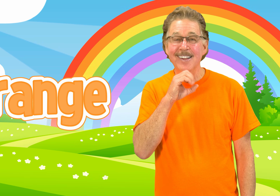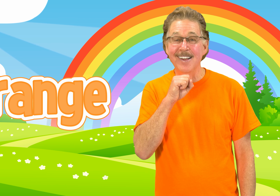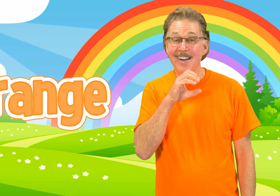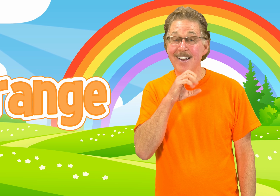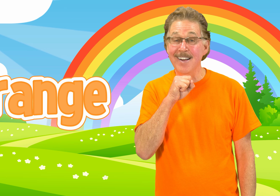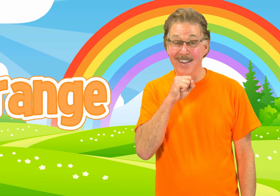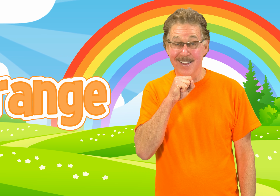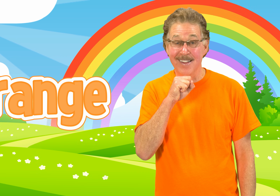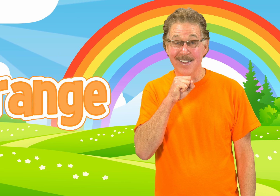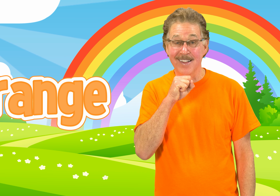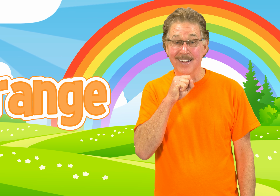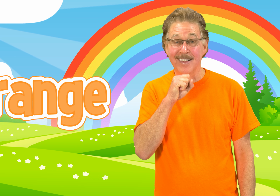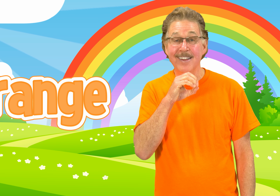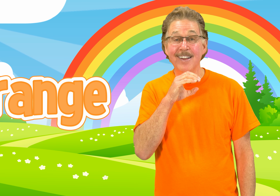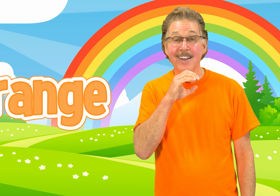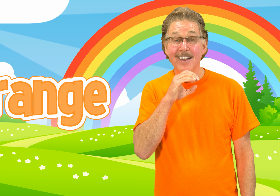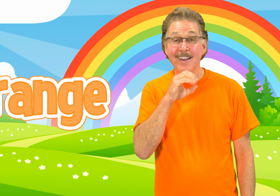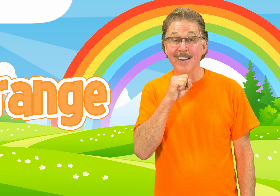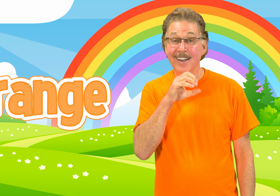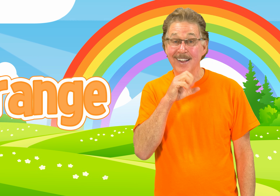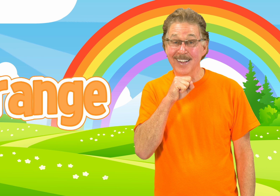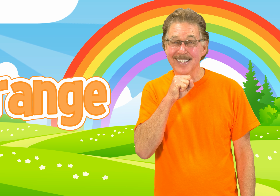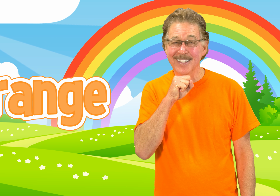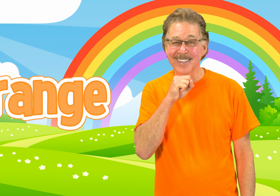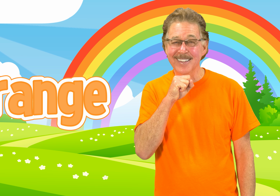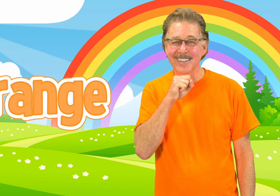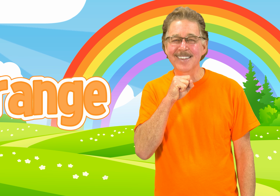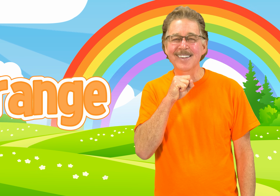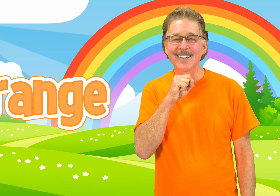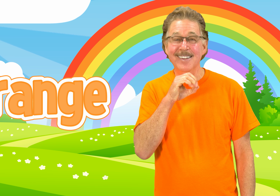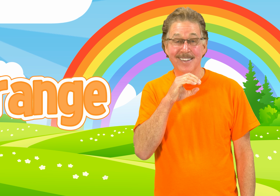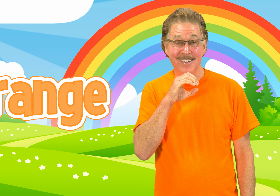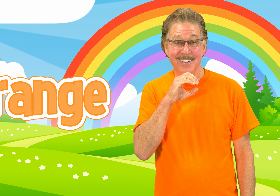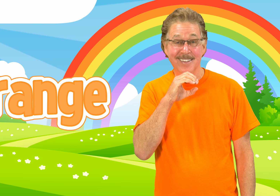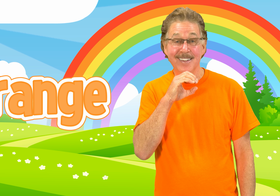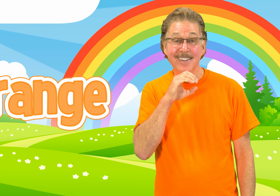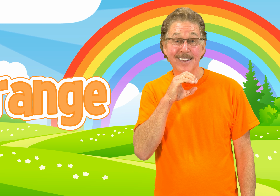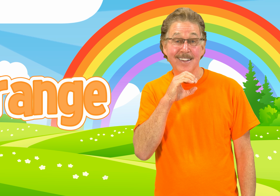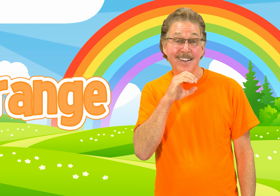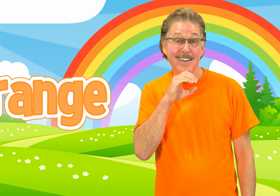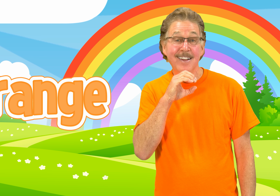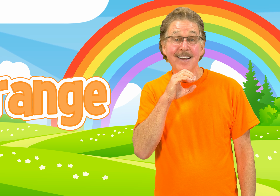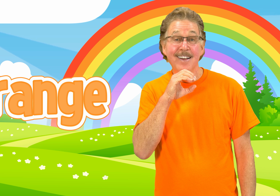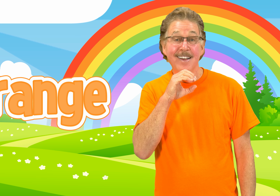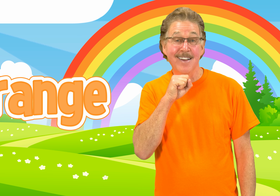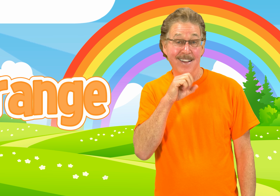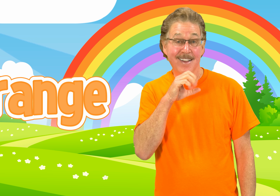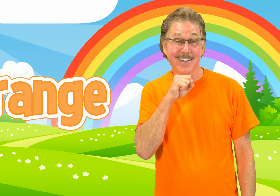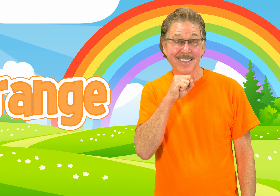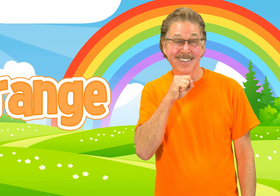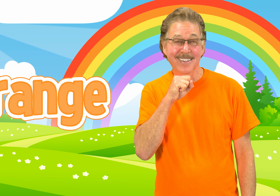Orange This is the sign for orange